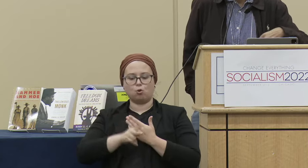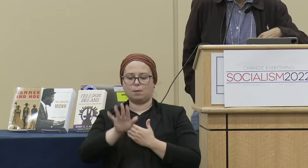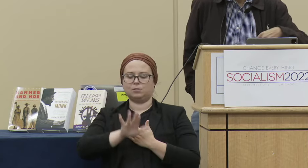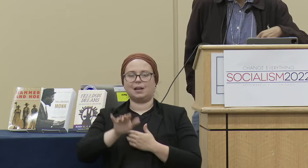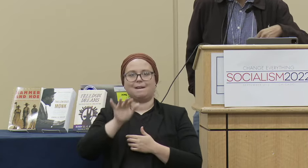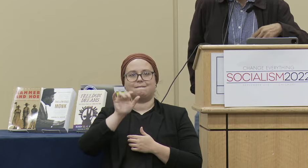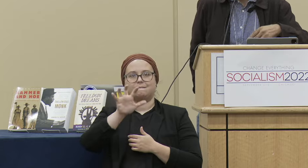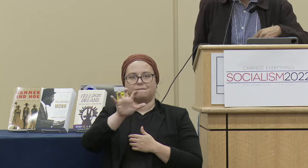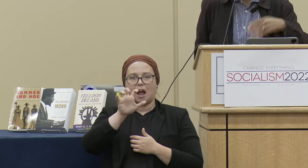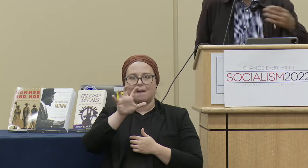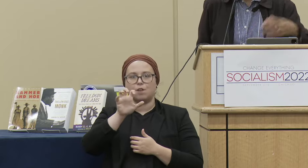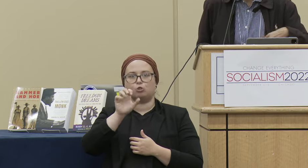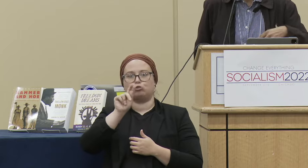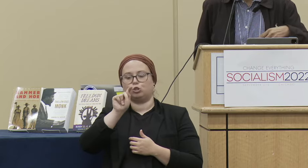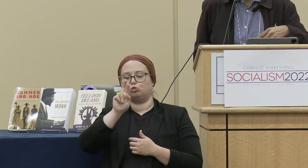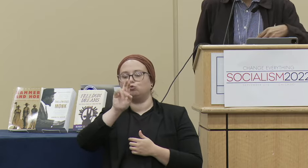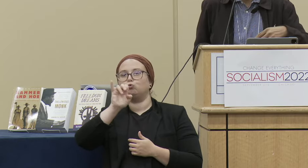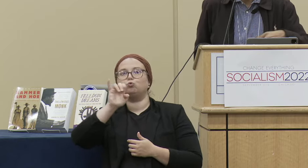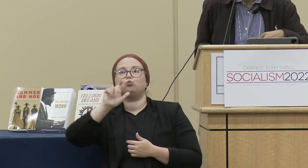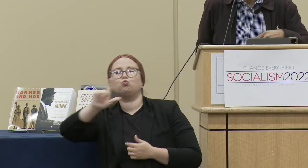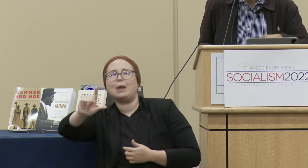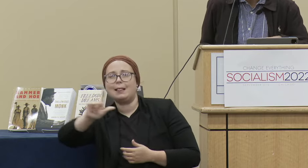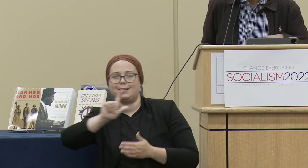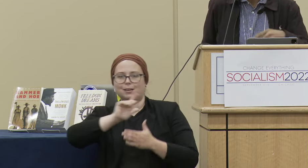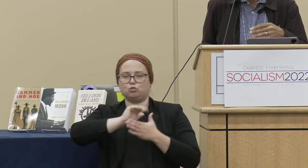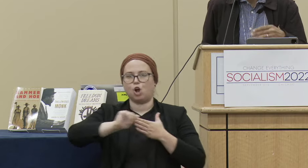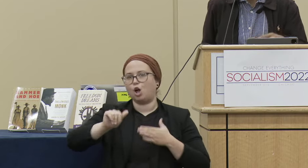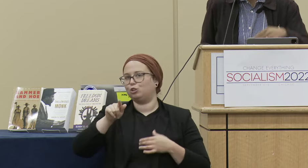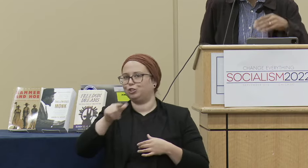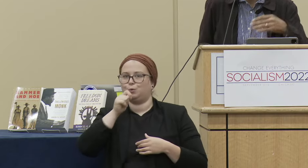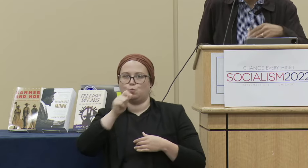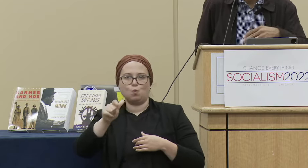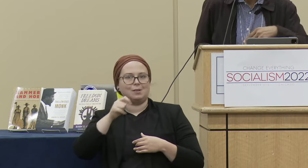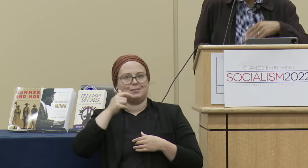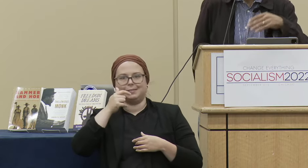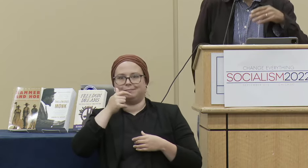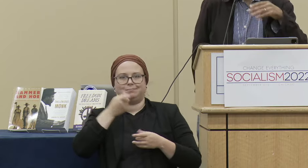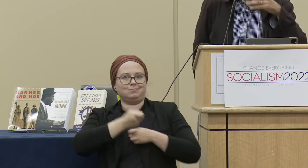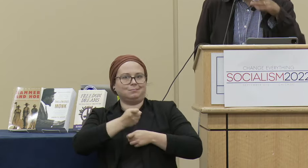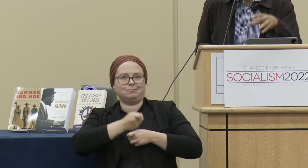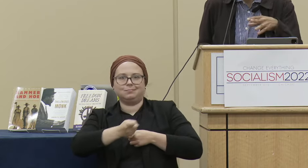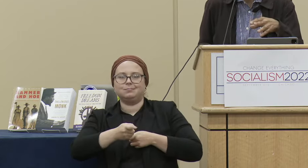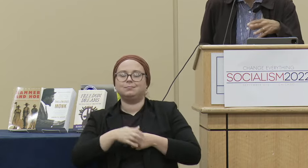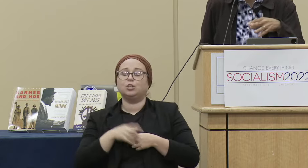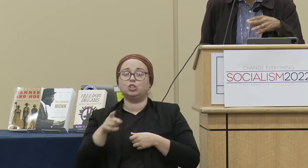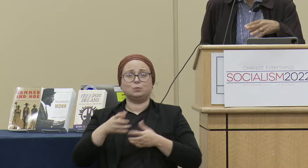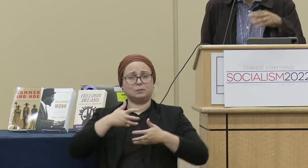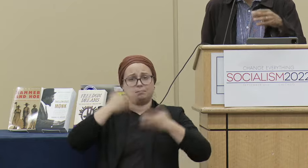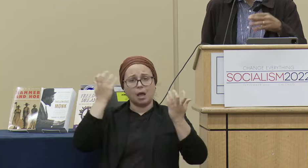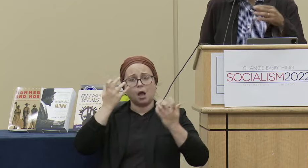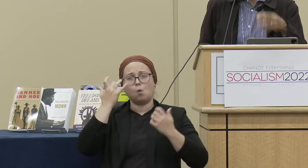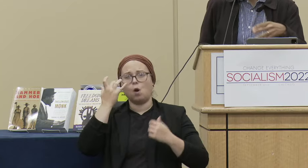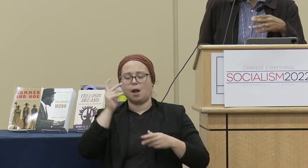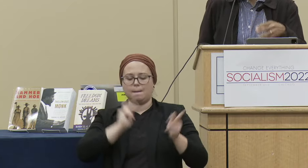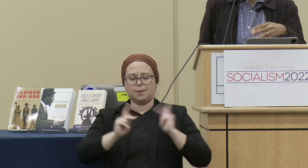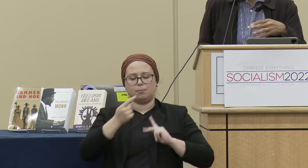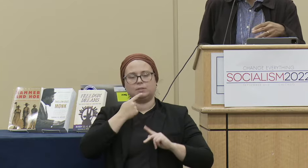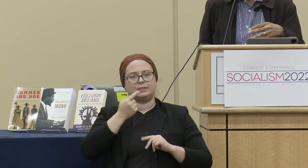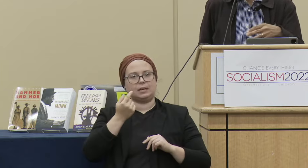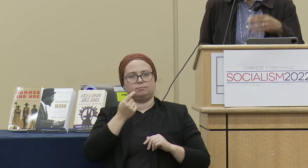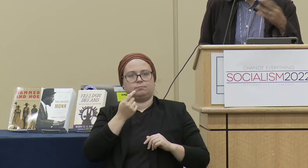her reparations, she was like $500 trillion, you know , she